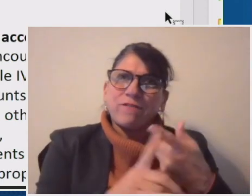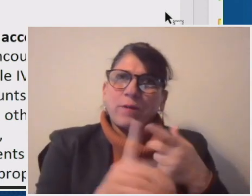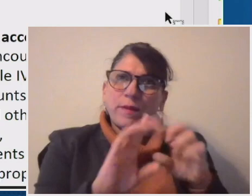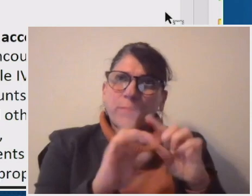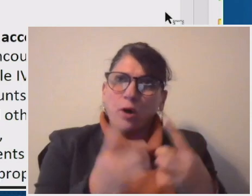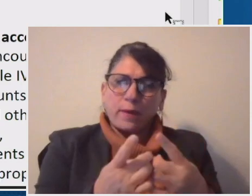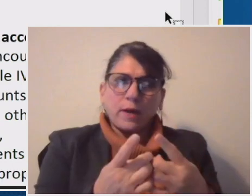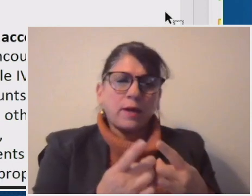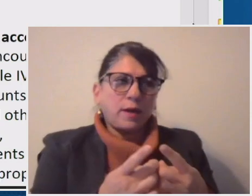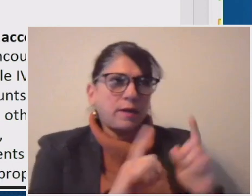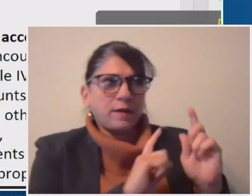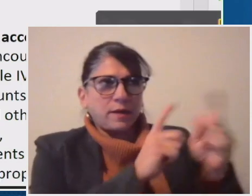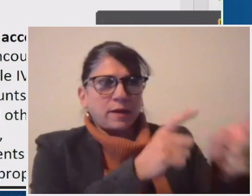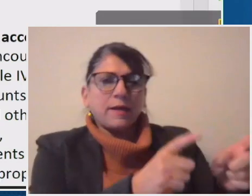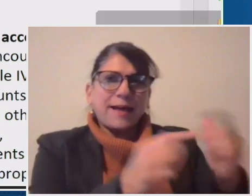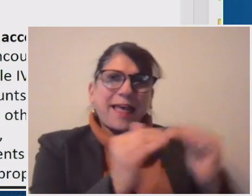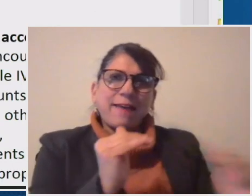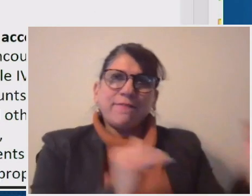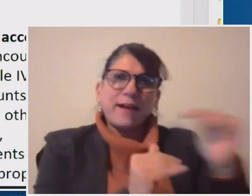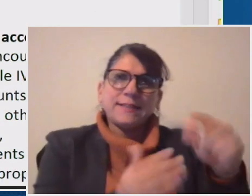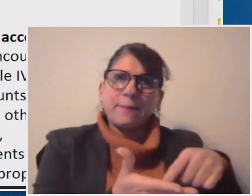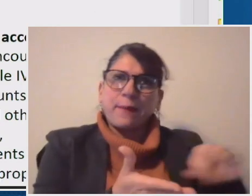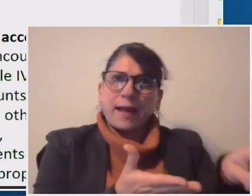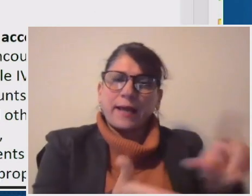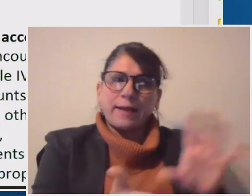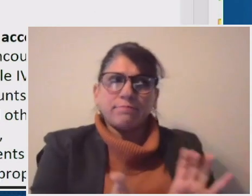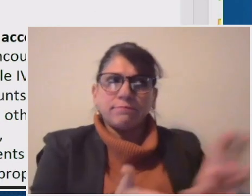we call advance pay and that is when the